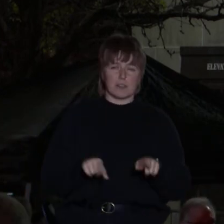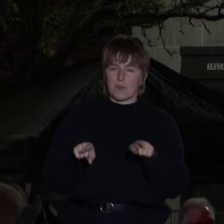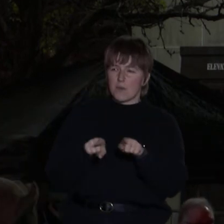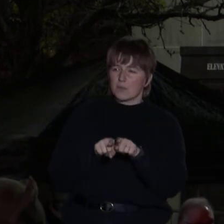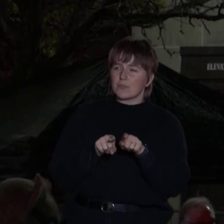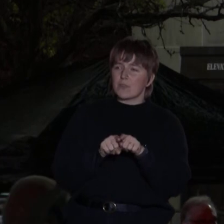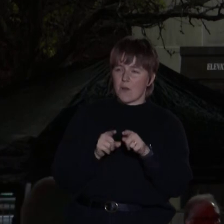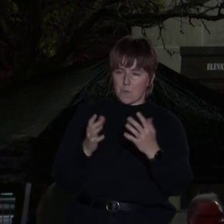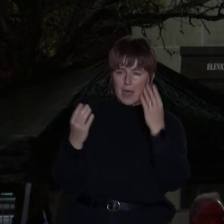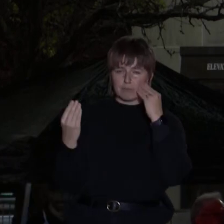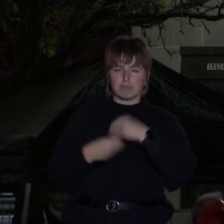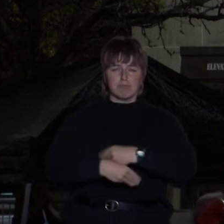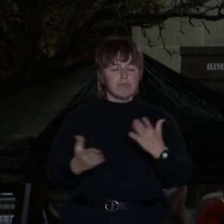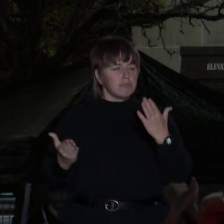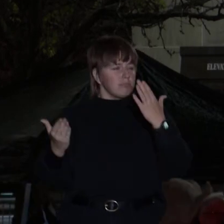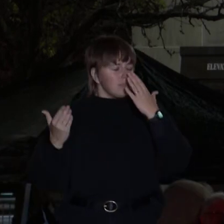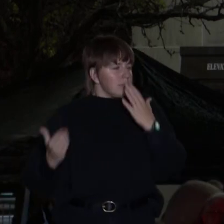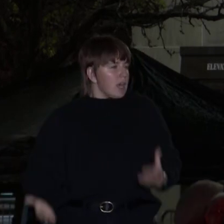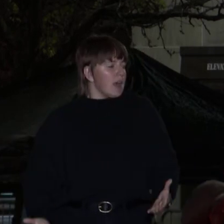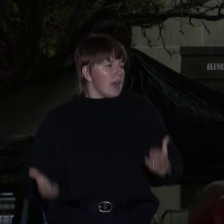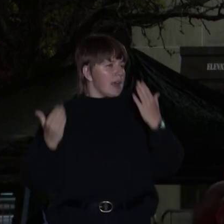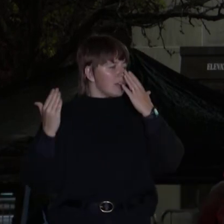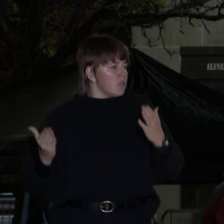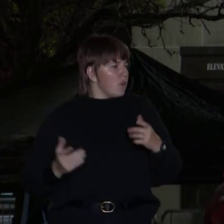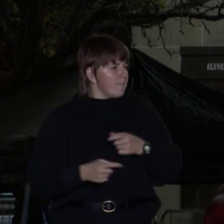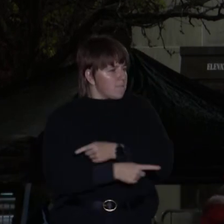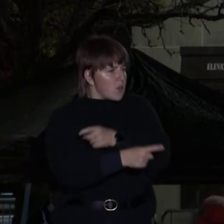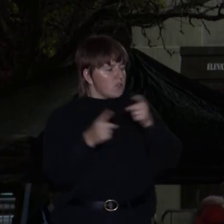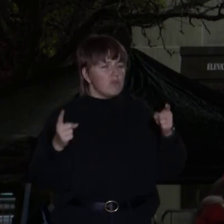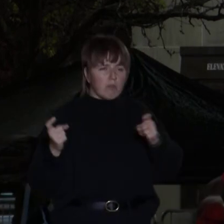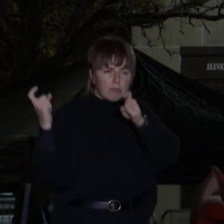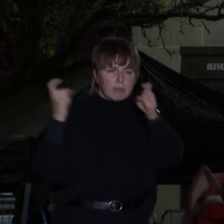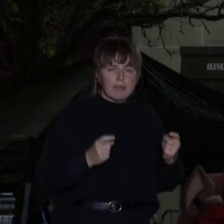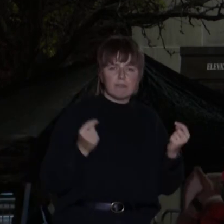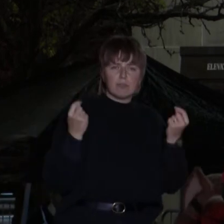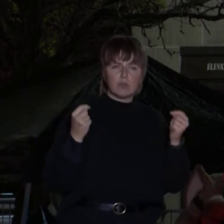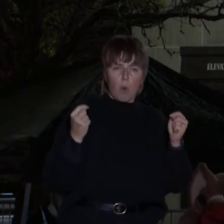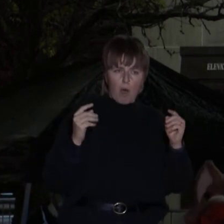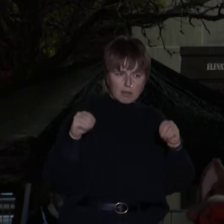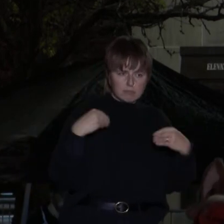. ALSO WANT TO SAY THANKS TO